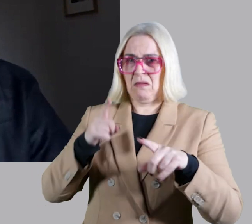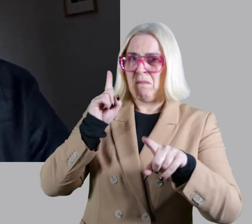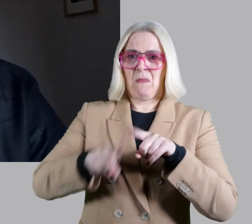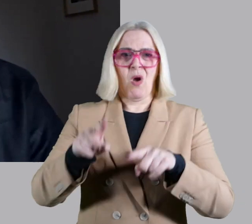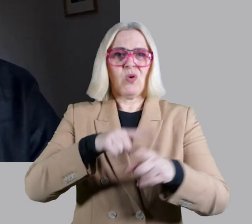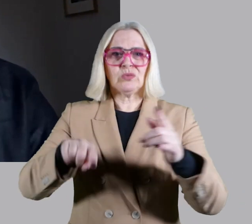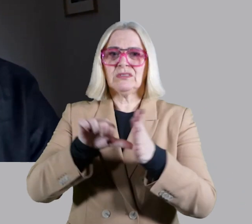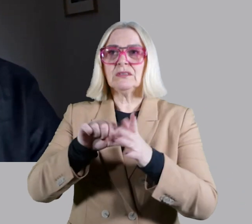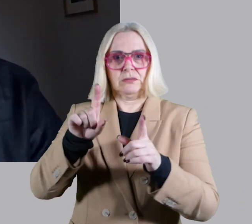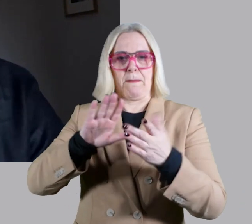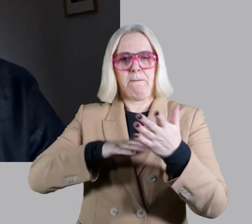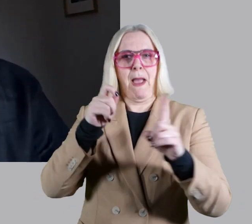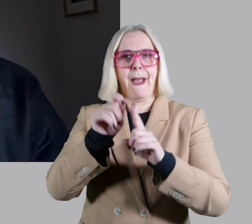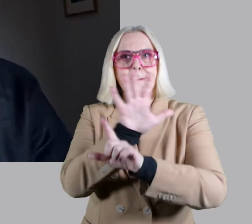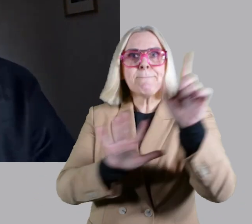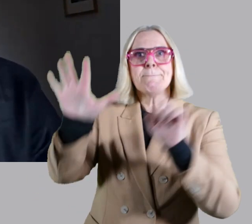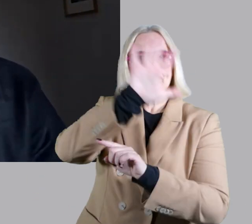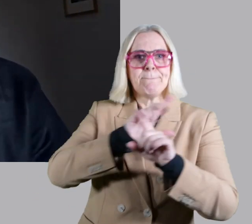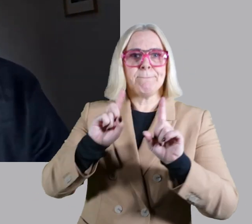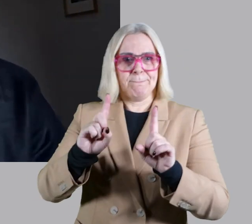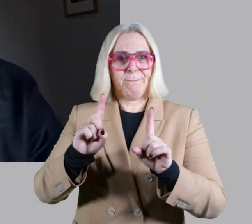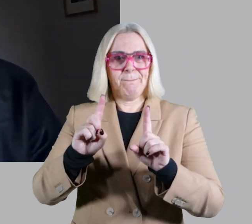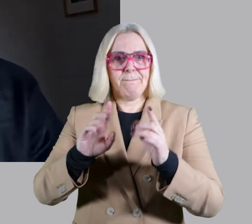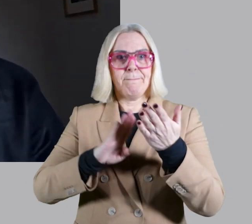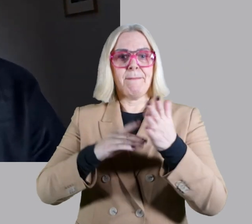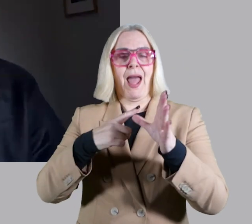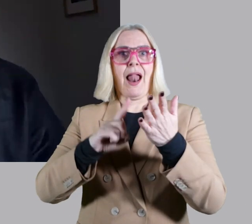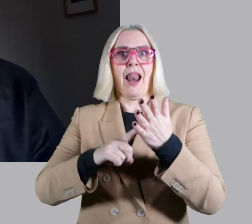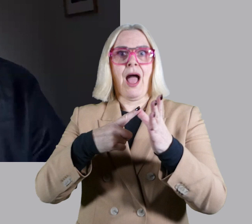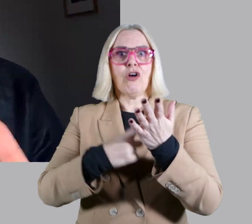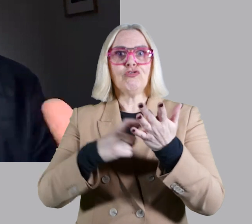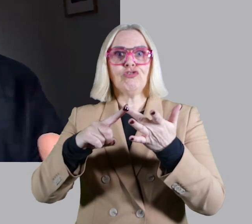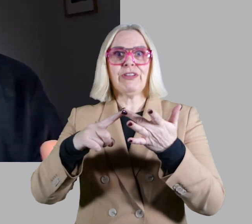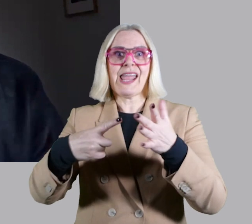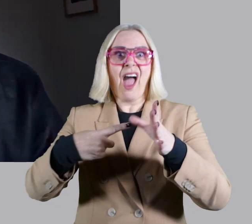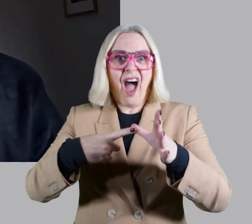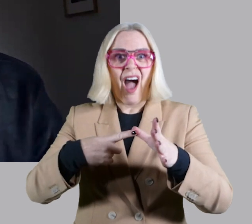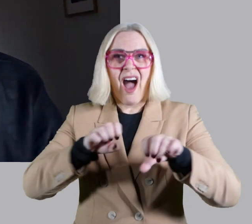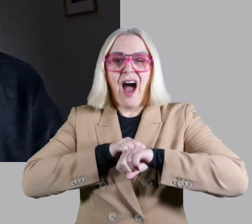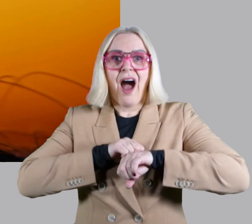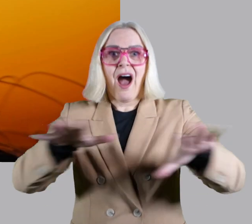by an original geographical map where malaria was endemic.